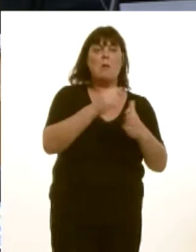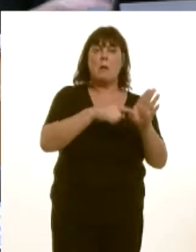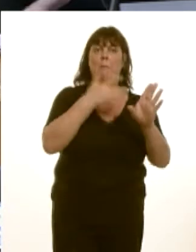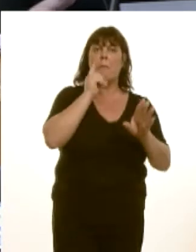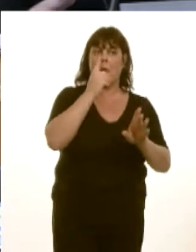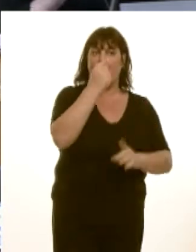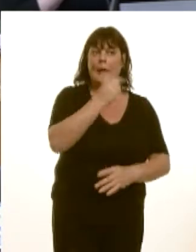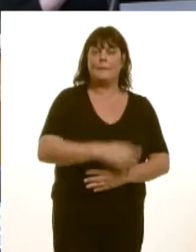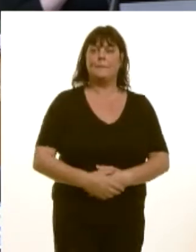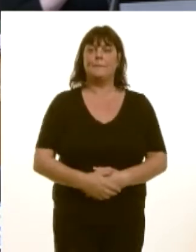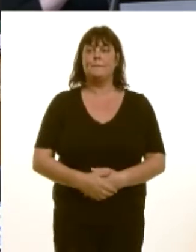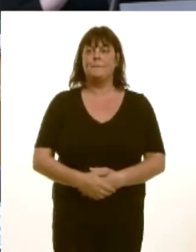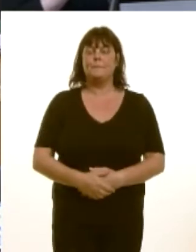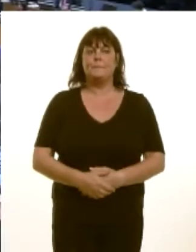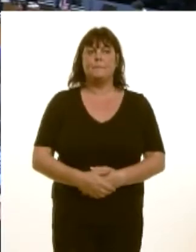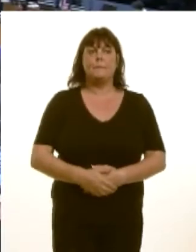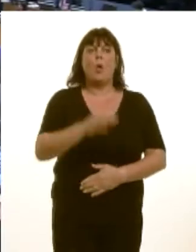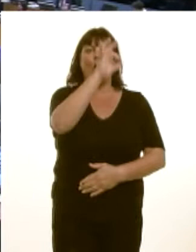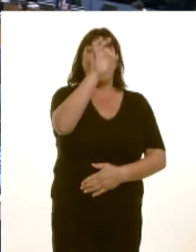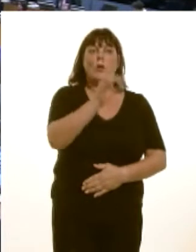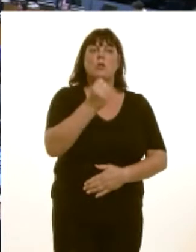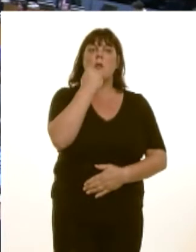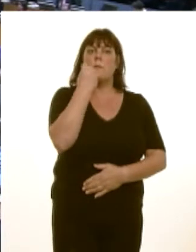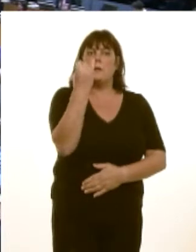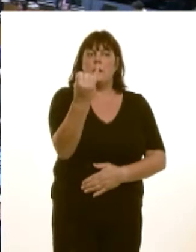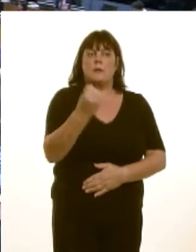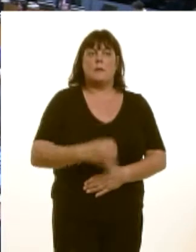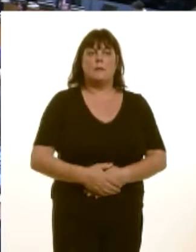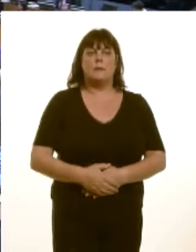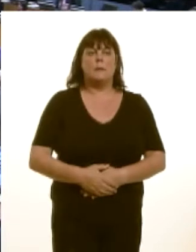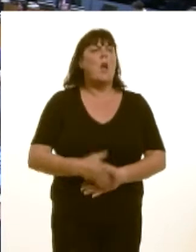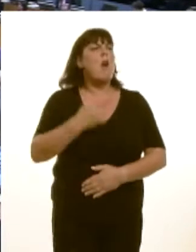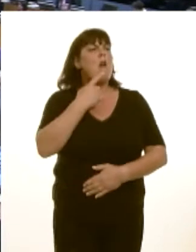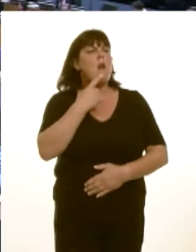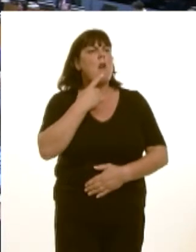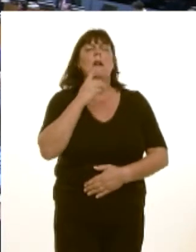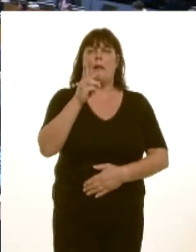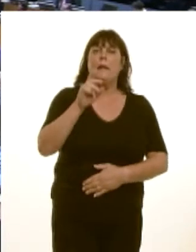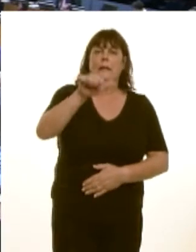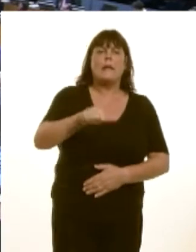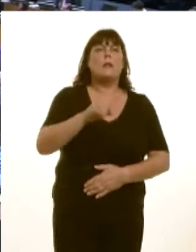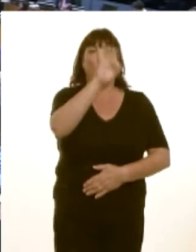Y Llywydd / The Presiding Officer: Question sick—six, Nick Dram—Nick Ramsey. Sorry, six, Nick Ramsay. Nick Ramsay: 6.